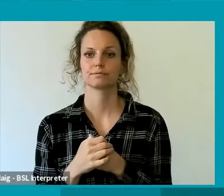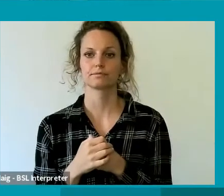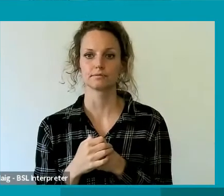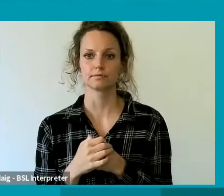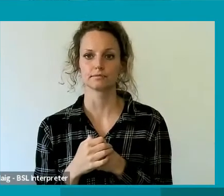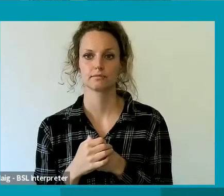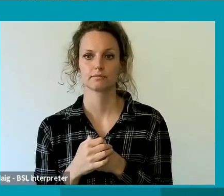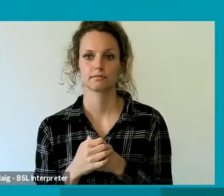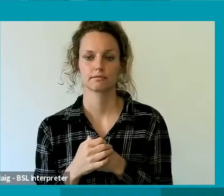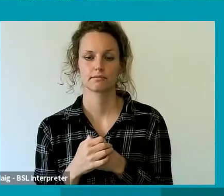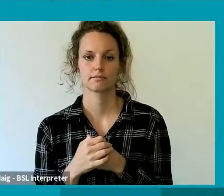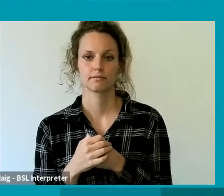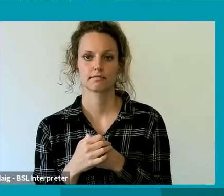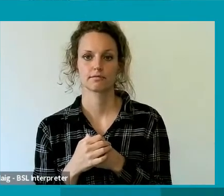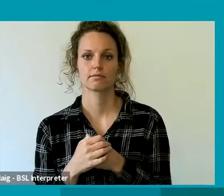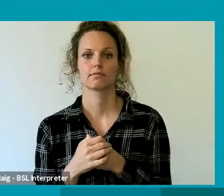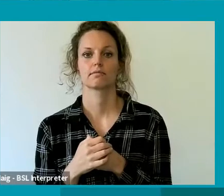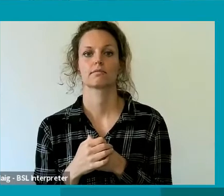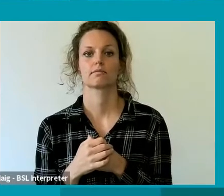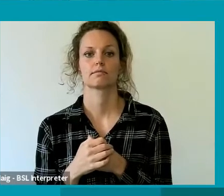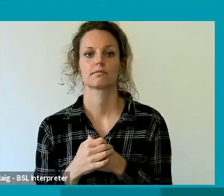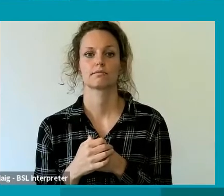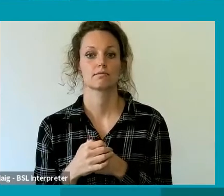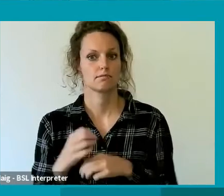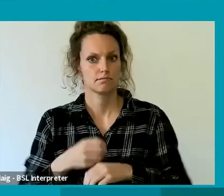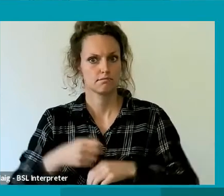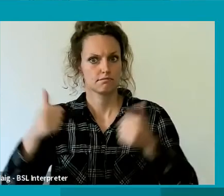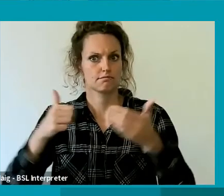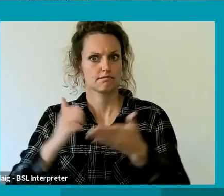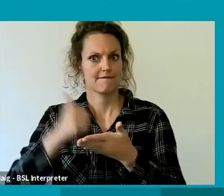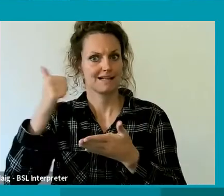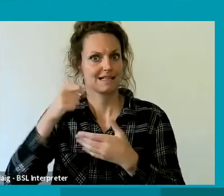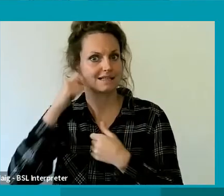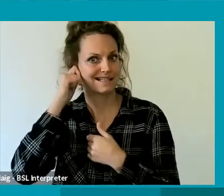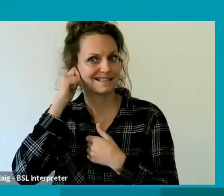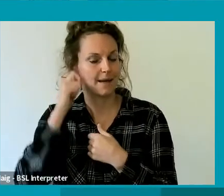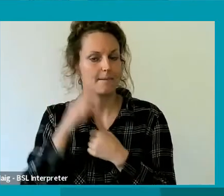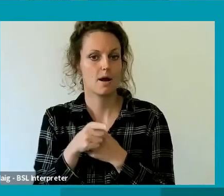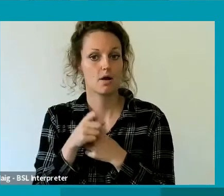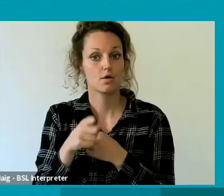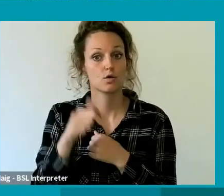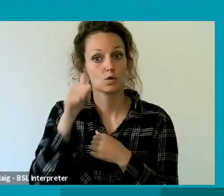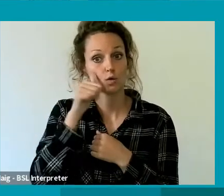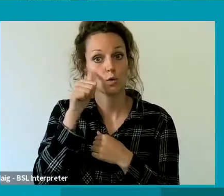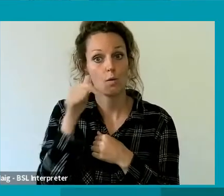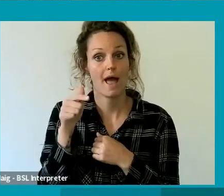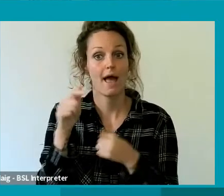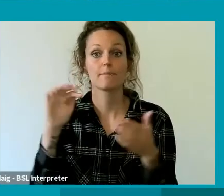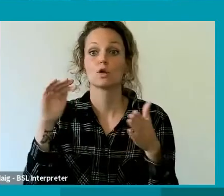Here is an absolute fabulous tip for you. Have you or are you aware of a job scan?